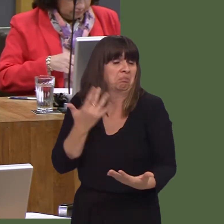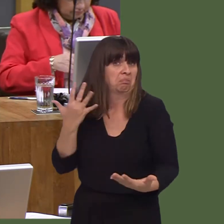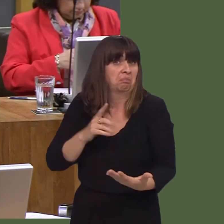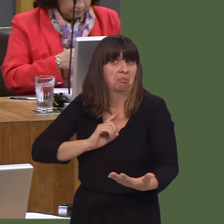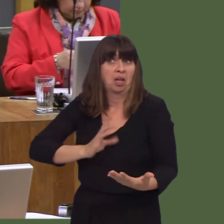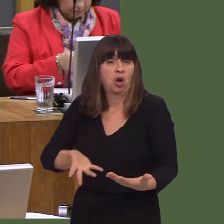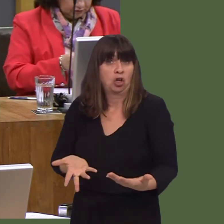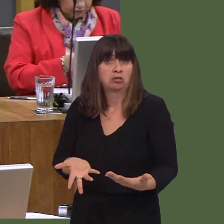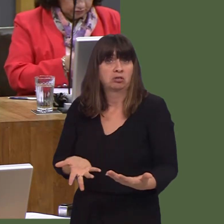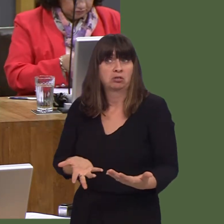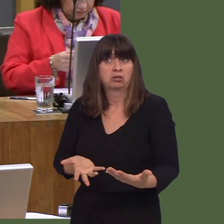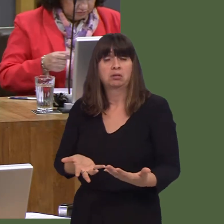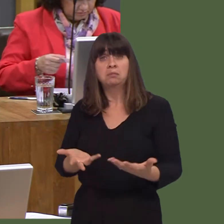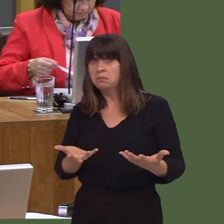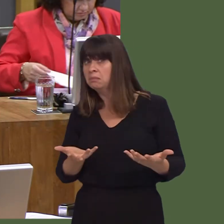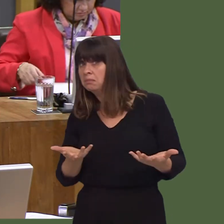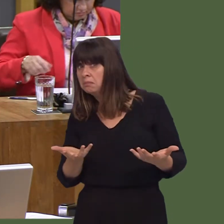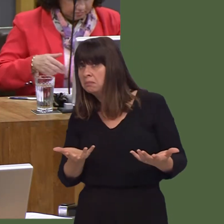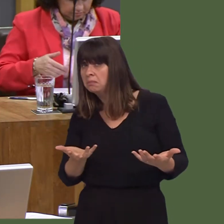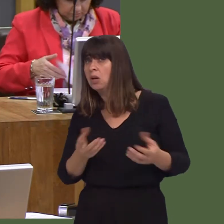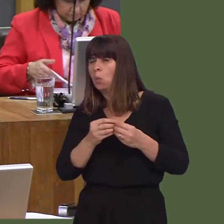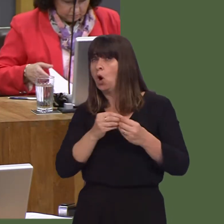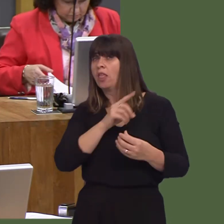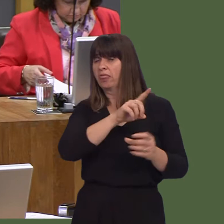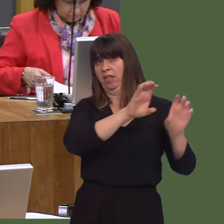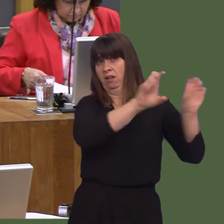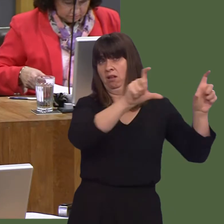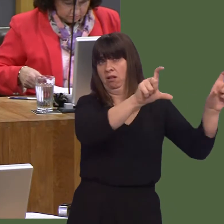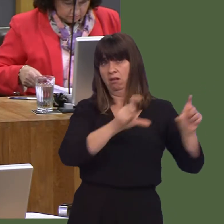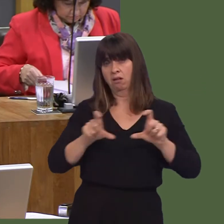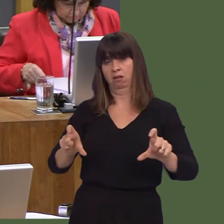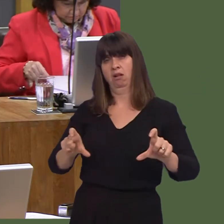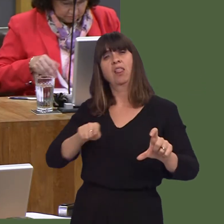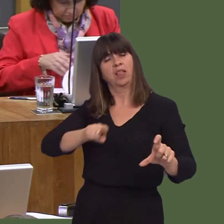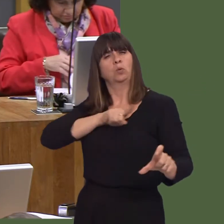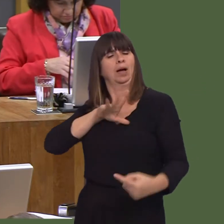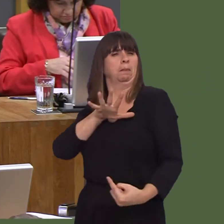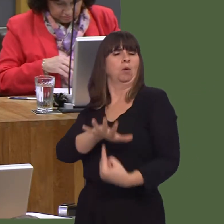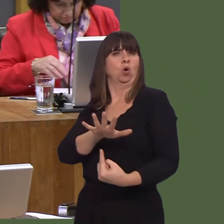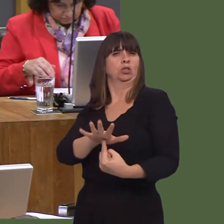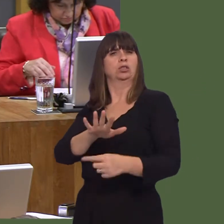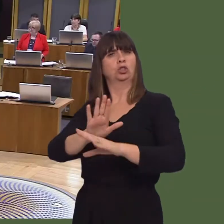But I think it would be helpful if they did include a statement as to why children's voices haven't been particularly sought on an occasion.